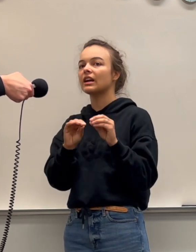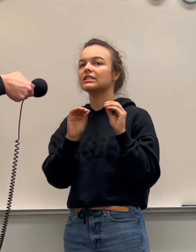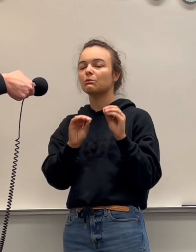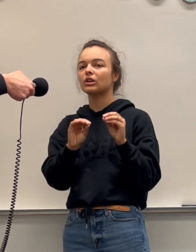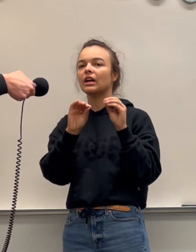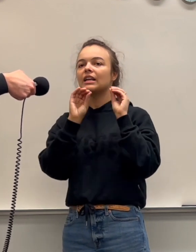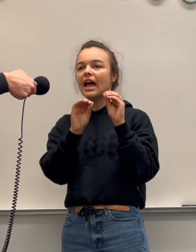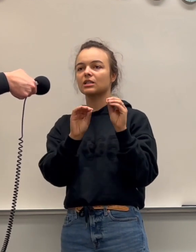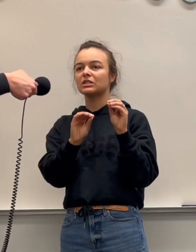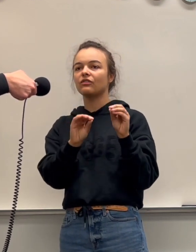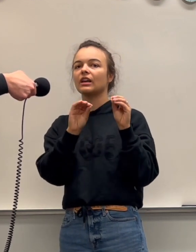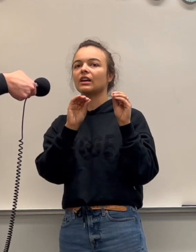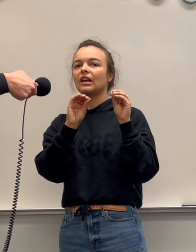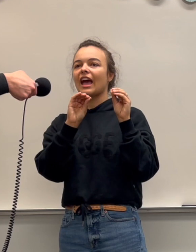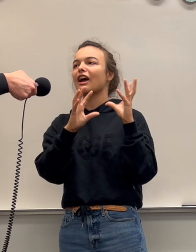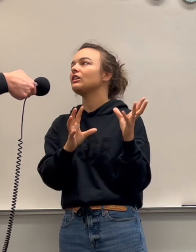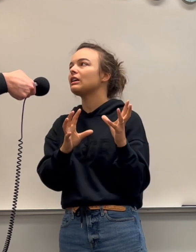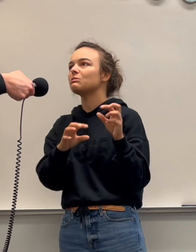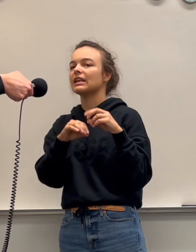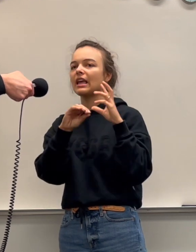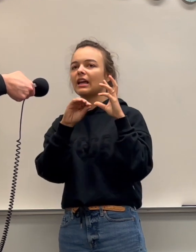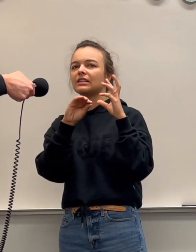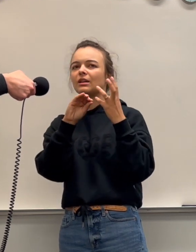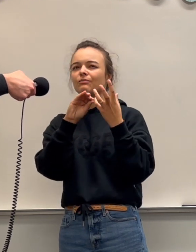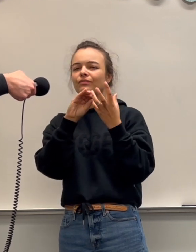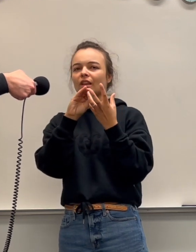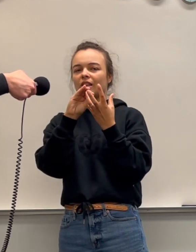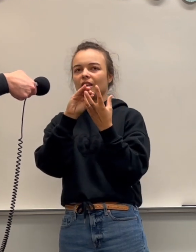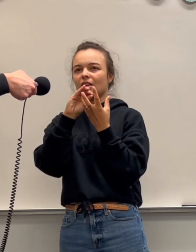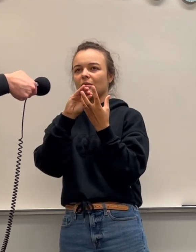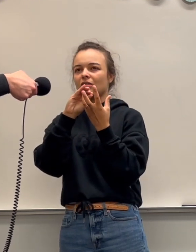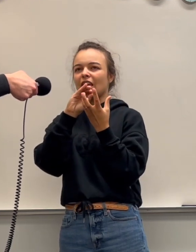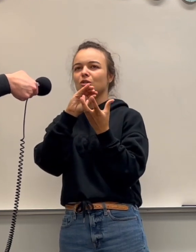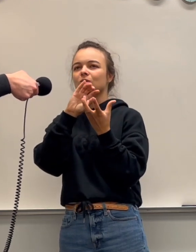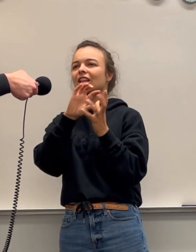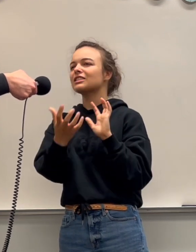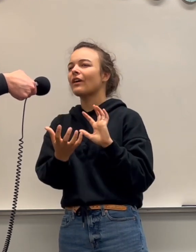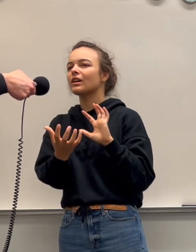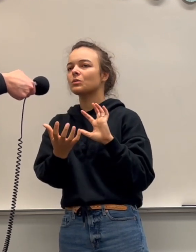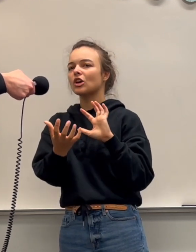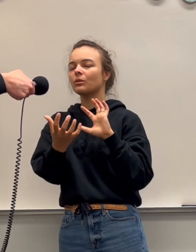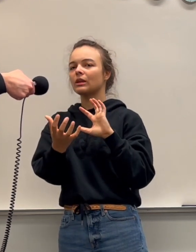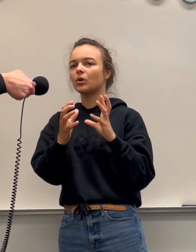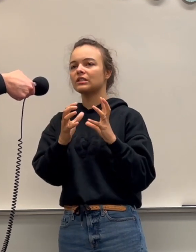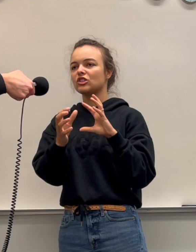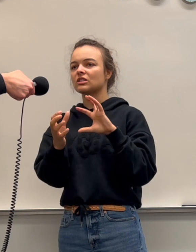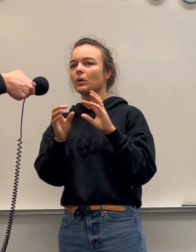very similar text specific acronyms and they use classifiers which aren't really words it's just